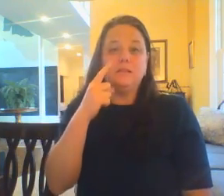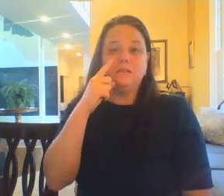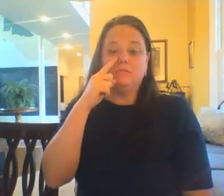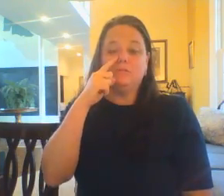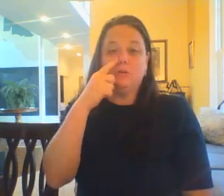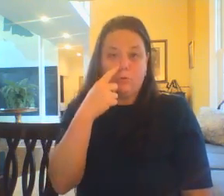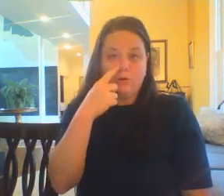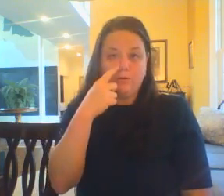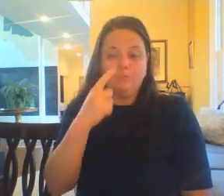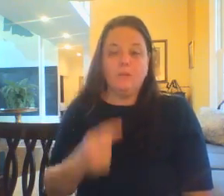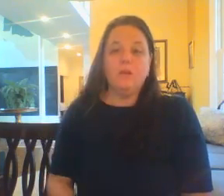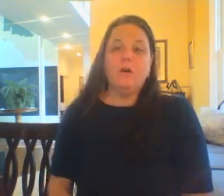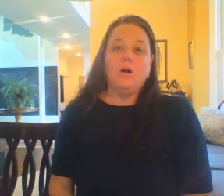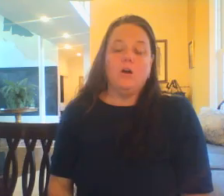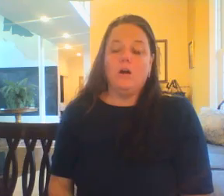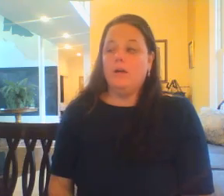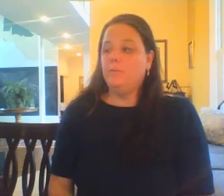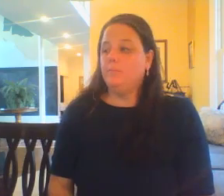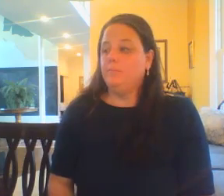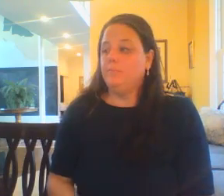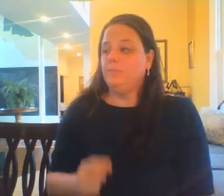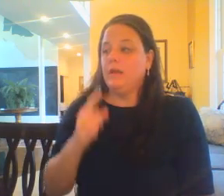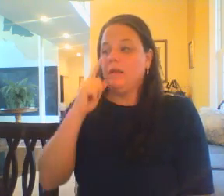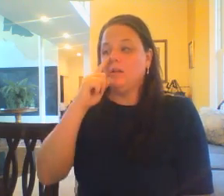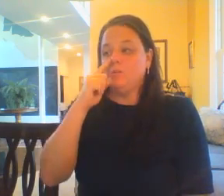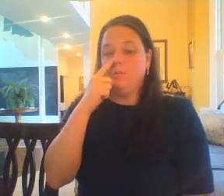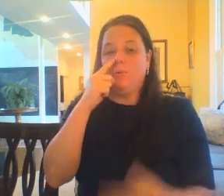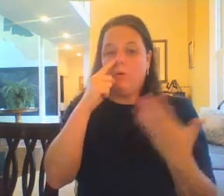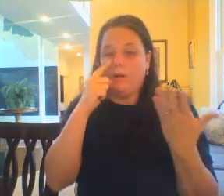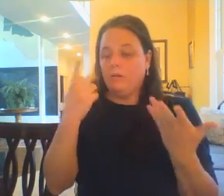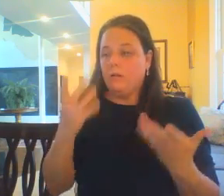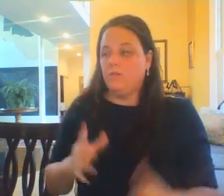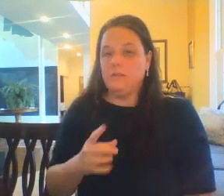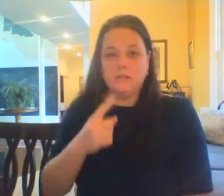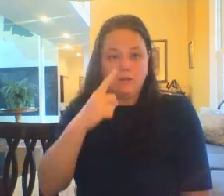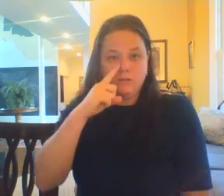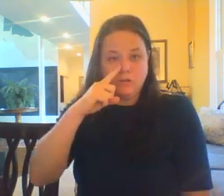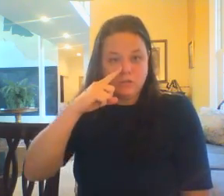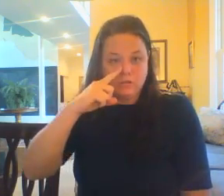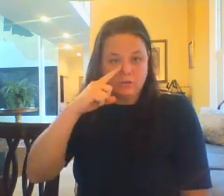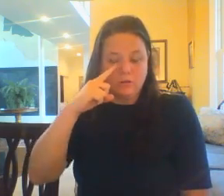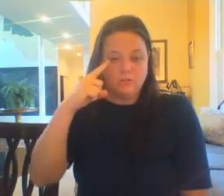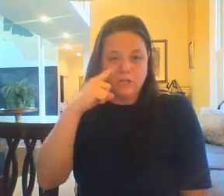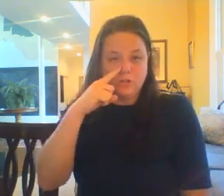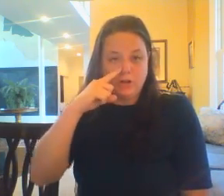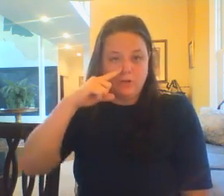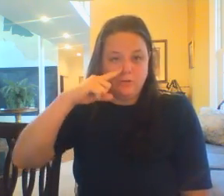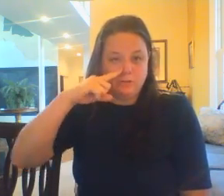you're bored um it can also mean boring